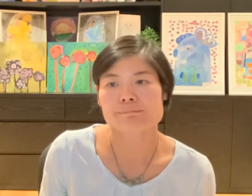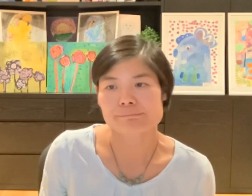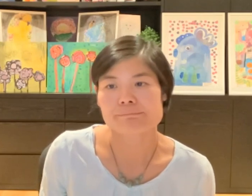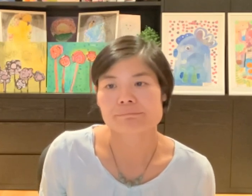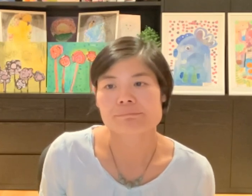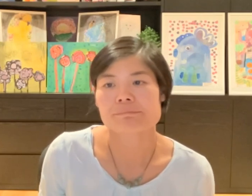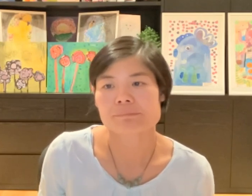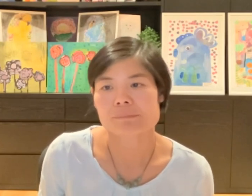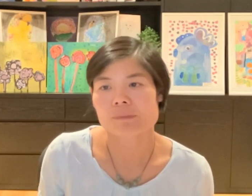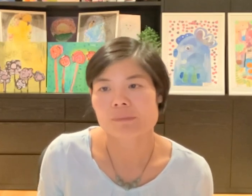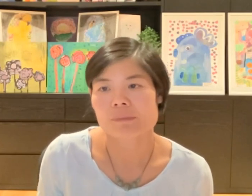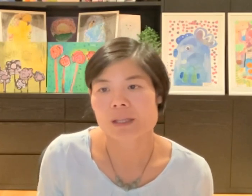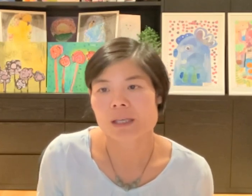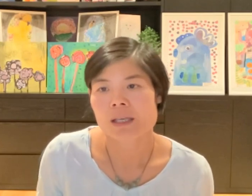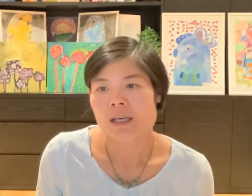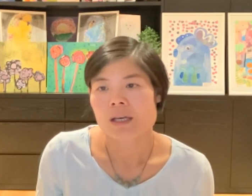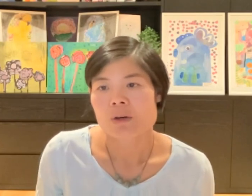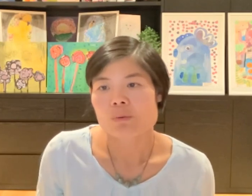I don't think.